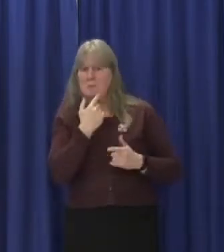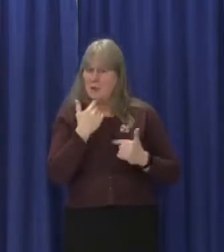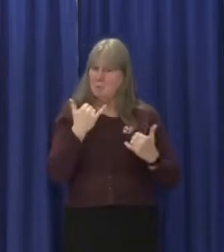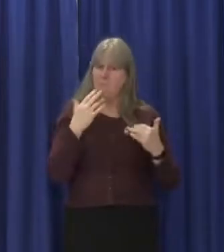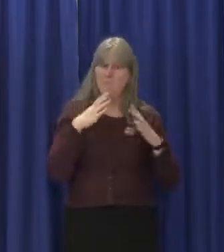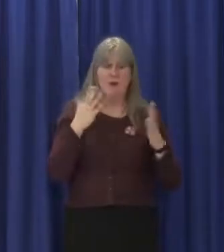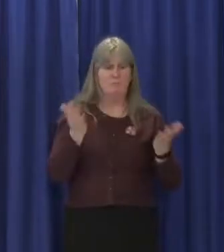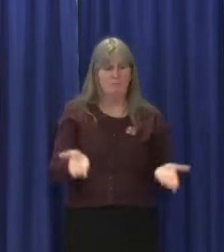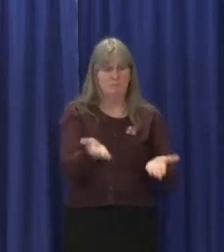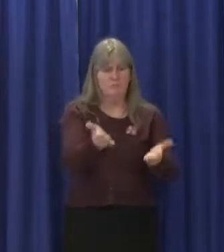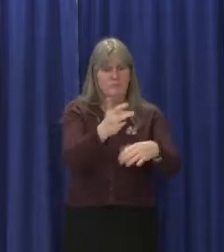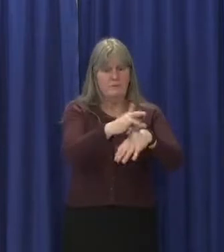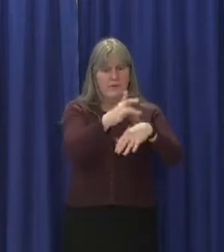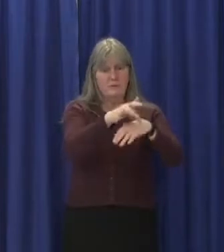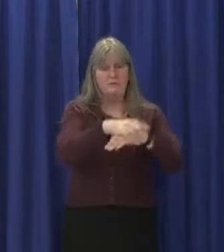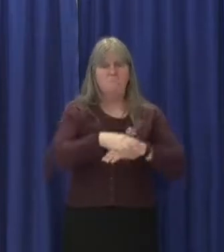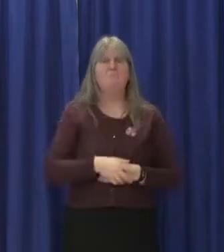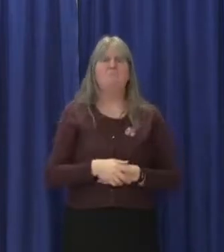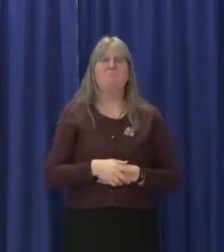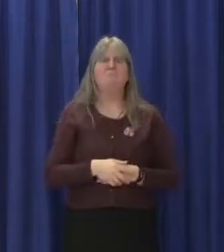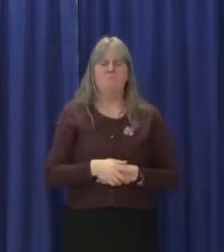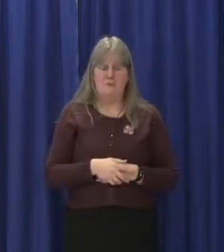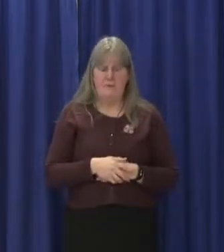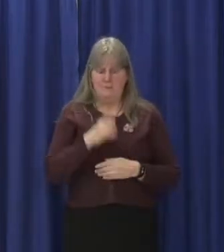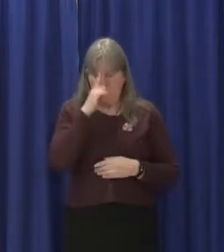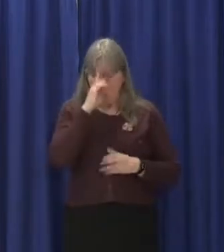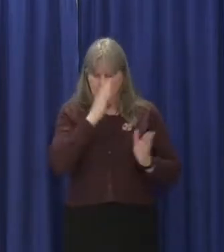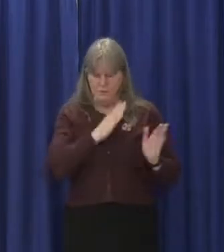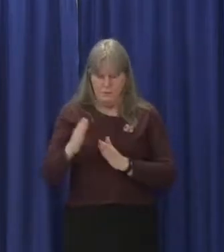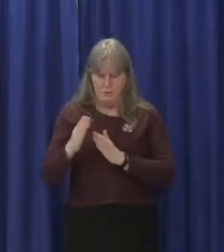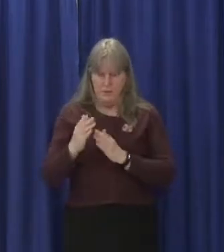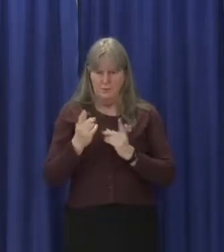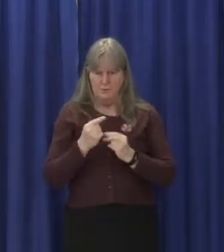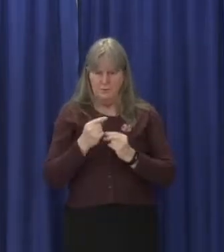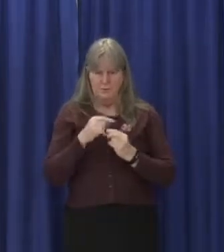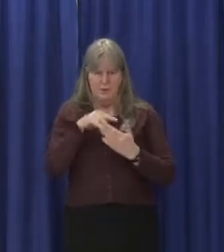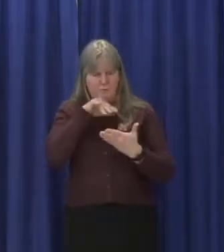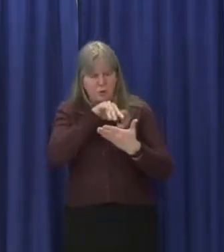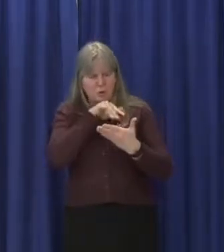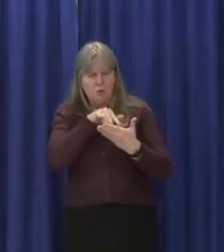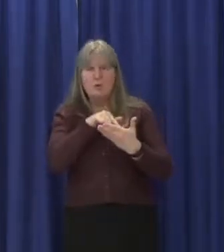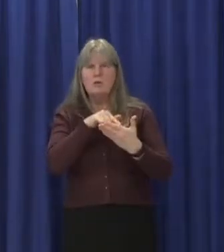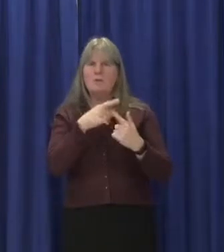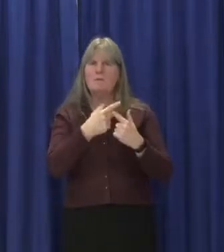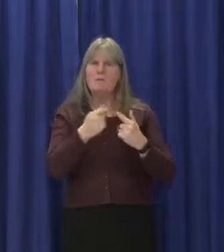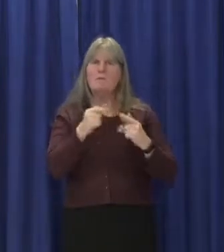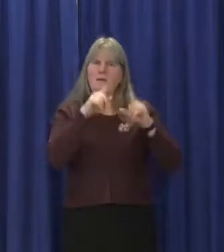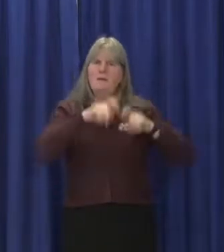when it comes to how we interpret and use the information that we get from testing.